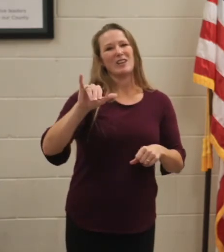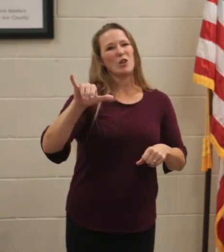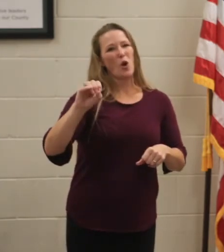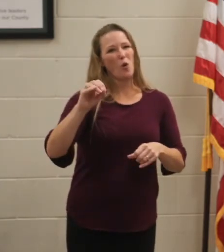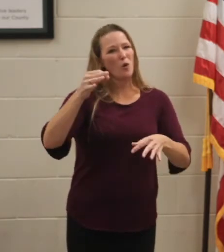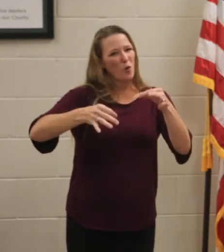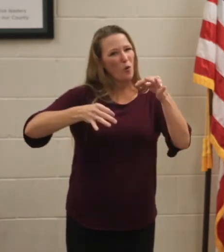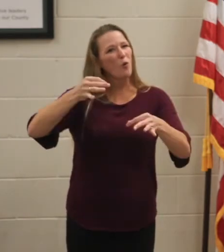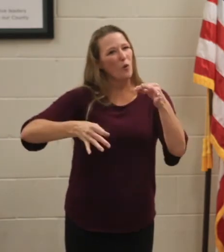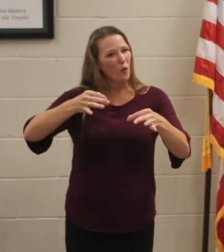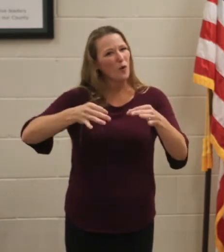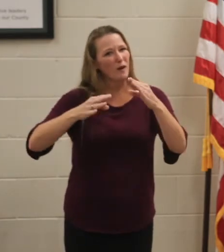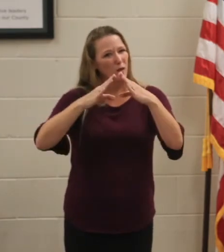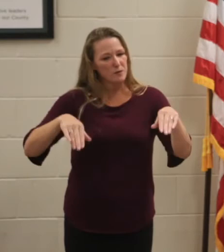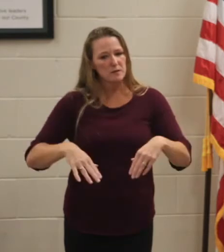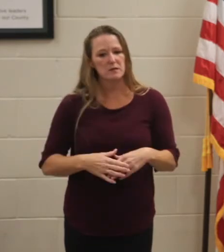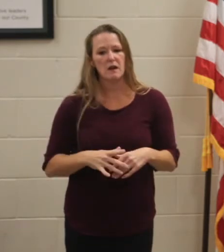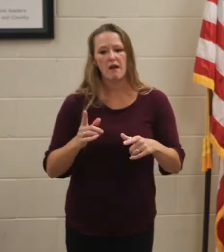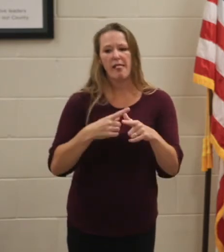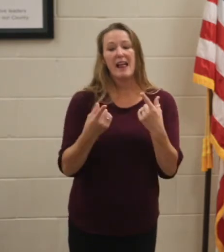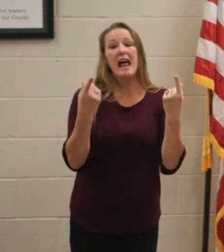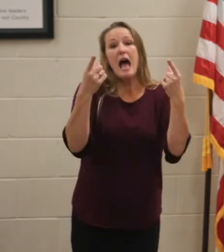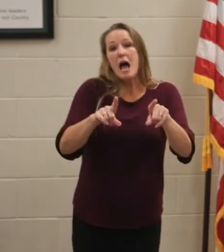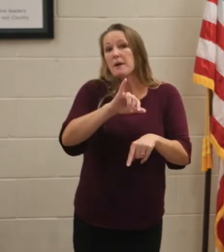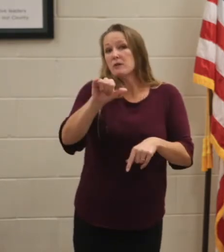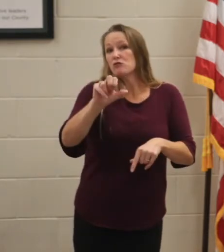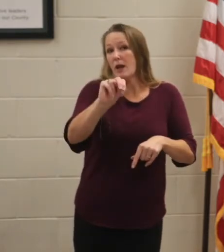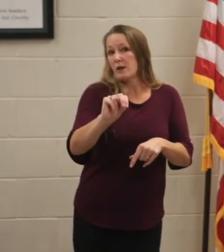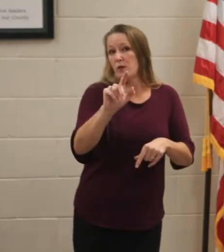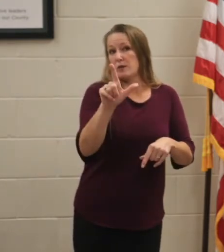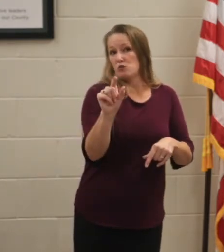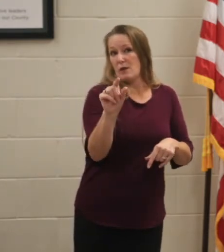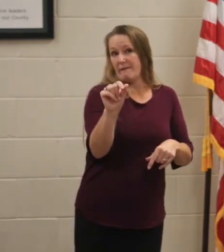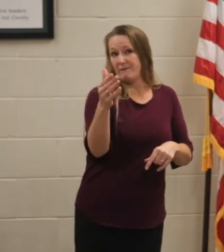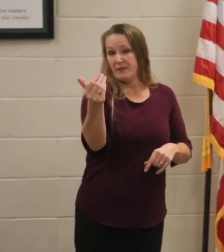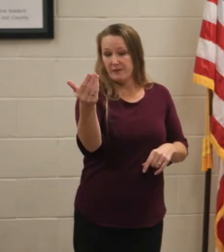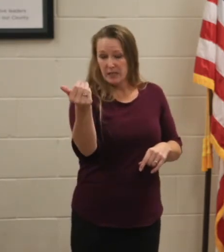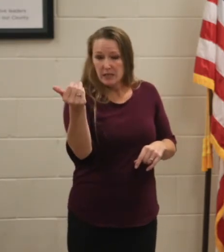In January of 2015, Deputy Linhof returned